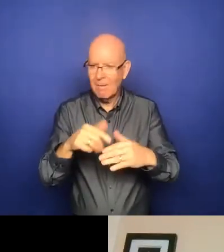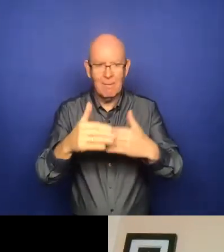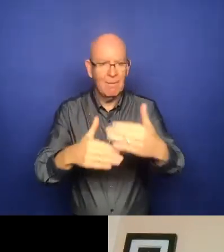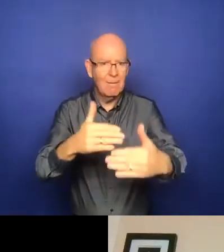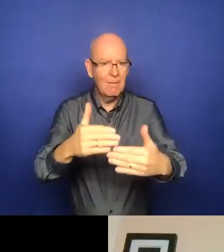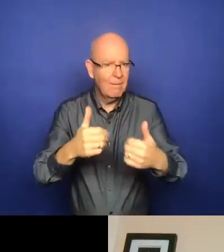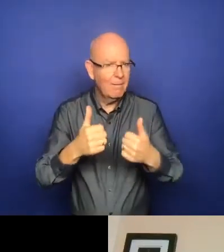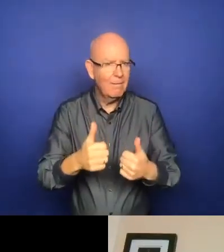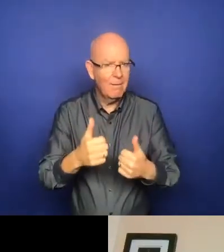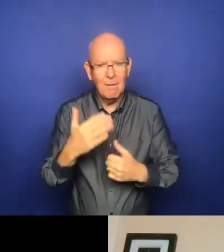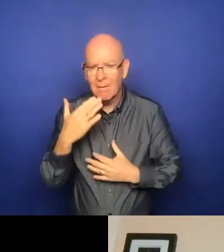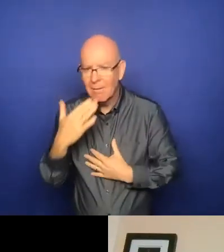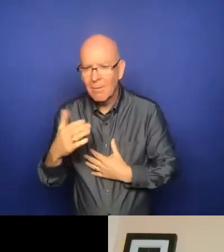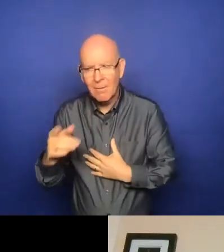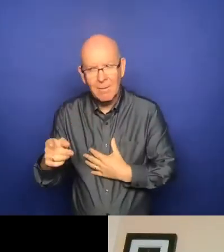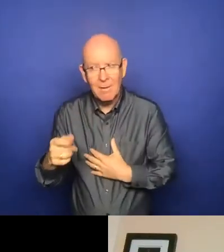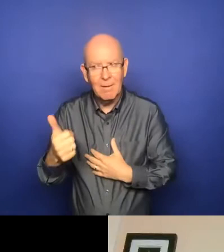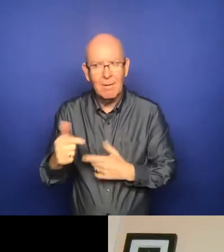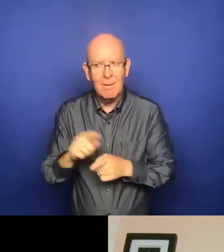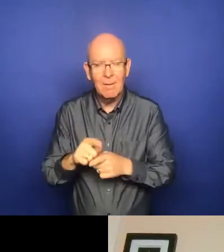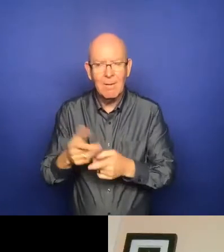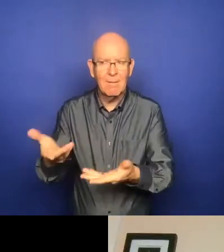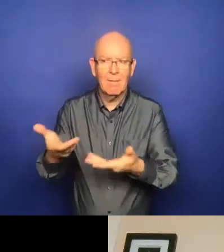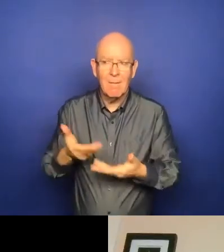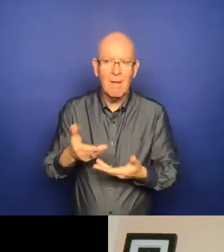, gaps on attention to persons with disabilities in hospitals and so